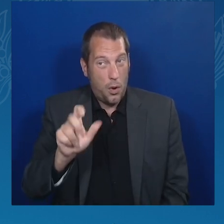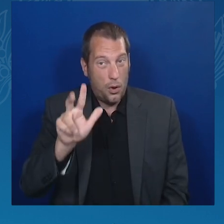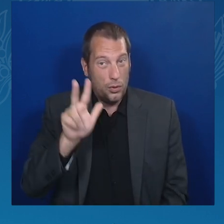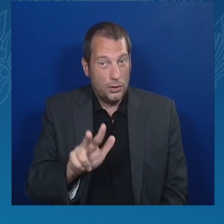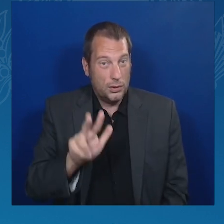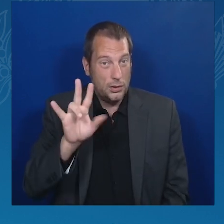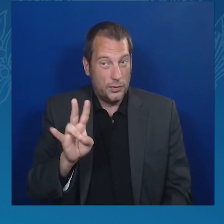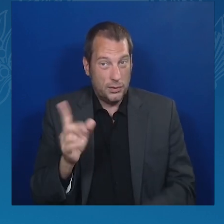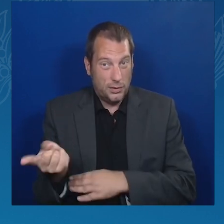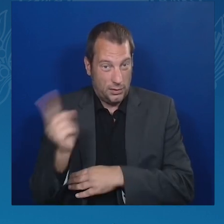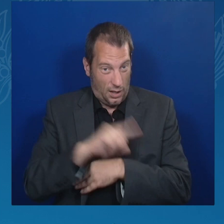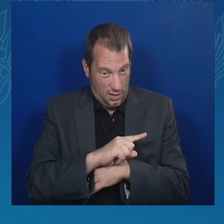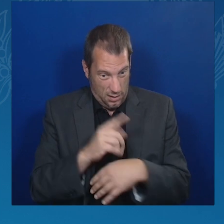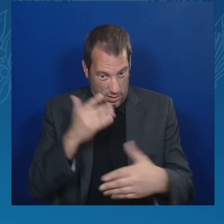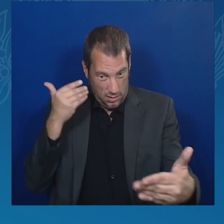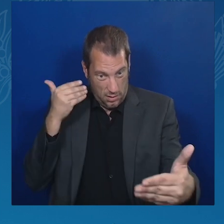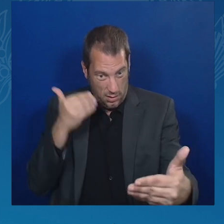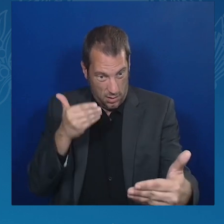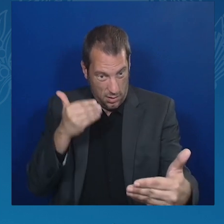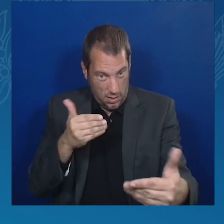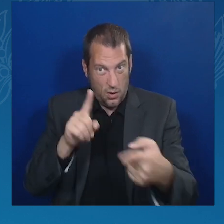away from the most important election of our lifetime.